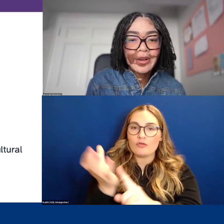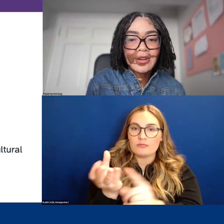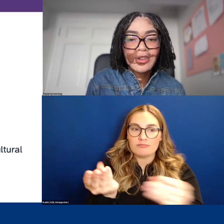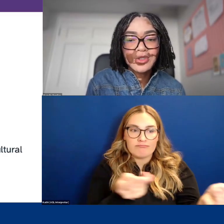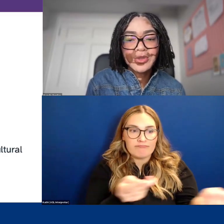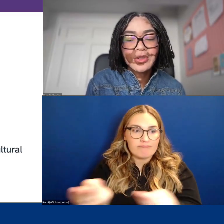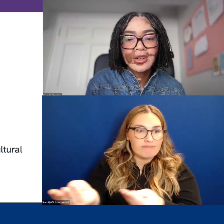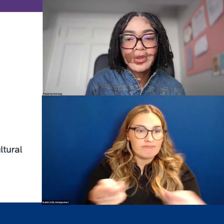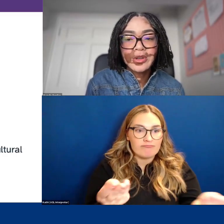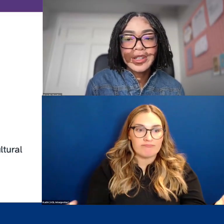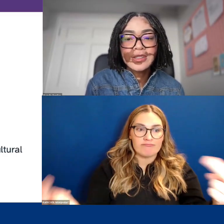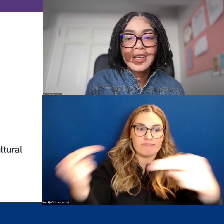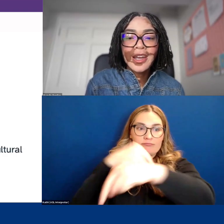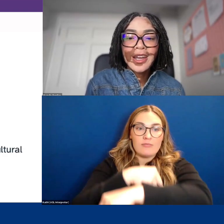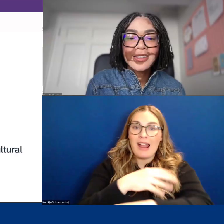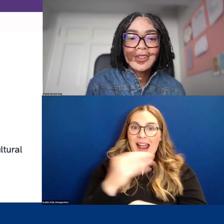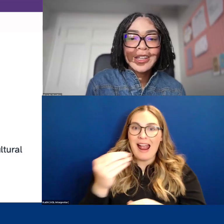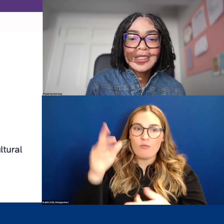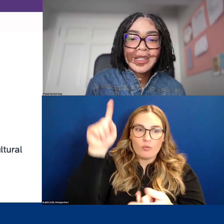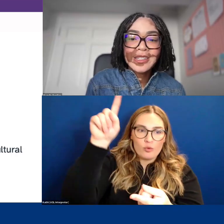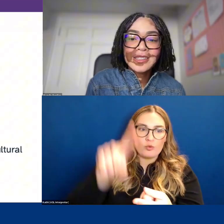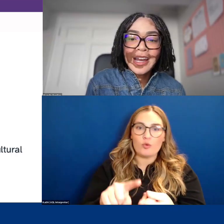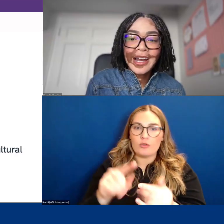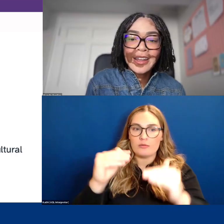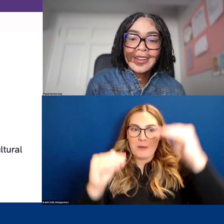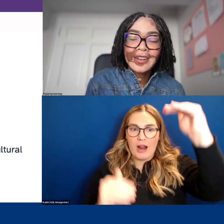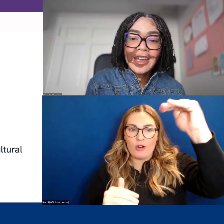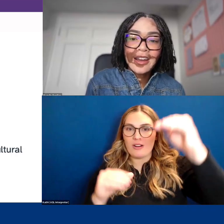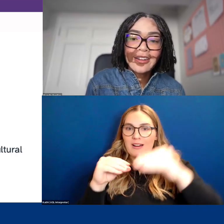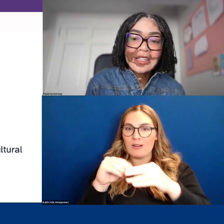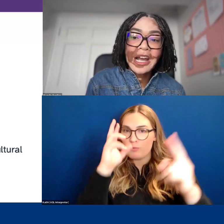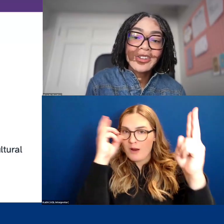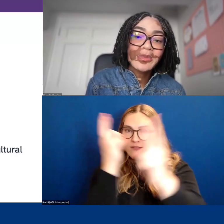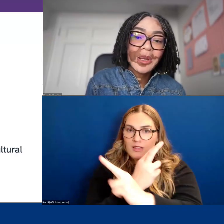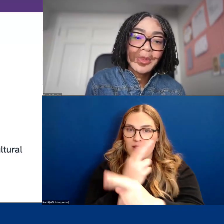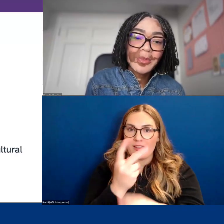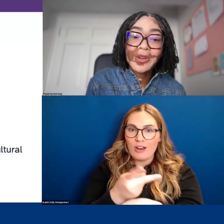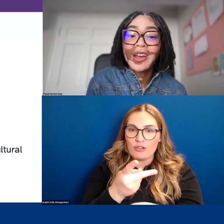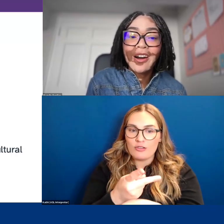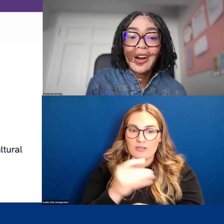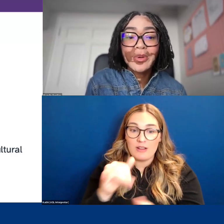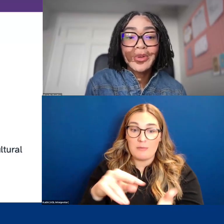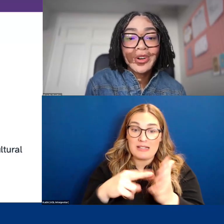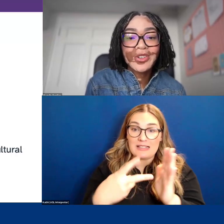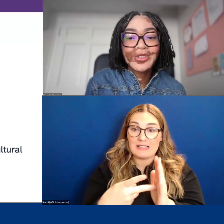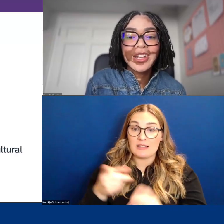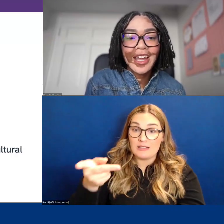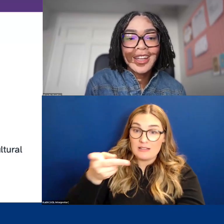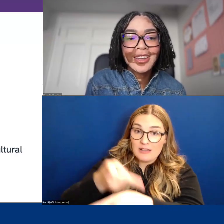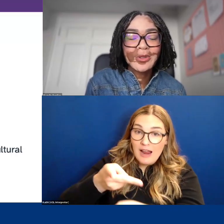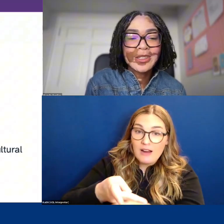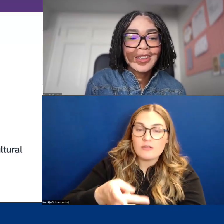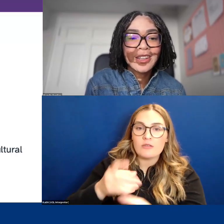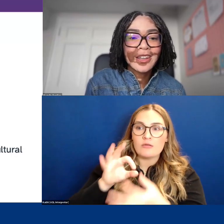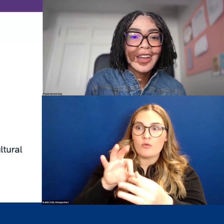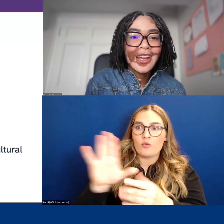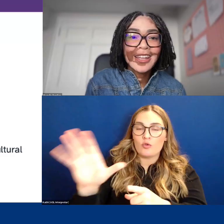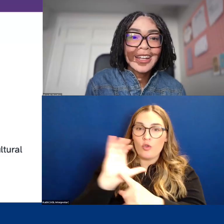better cultural concordance. And so this means that the care is actually meeting people where they are, both culturally and linguistically, and